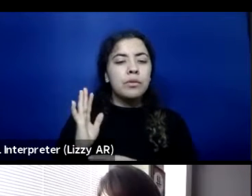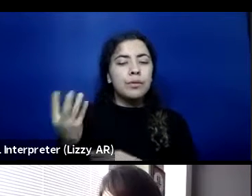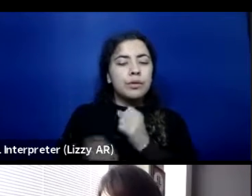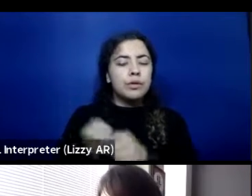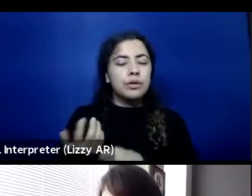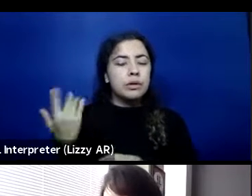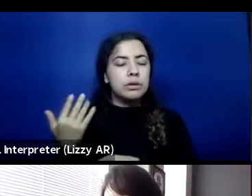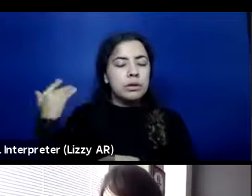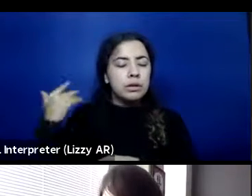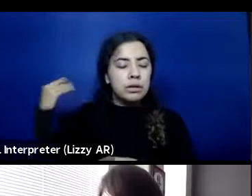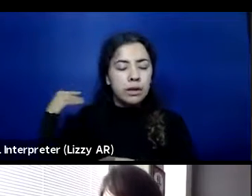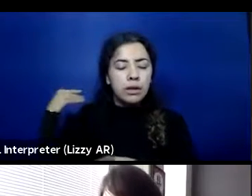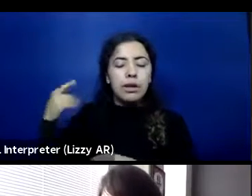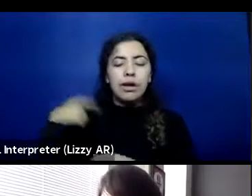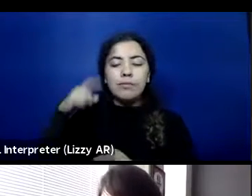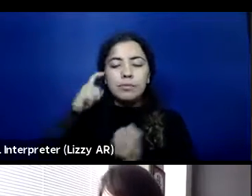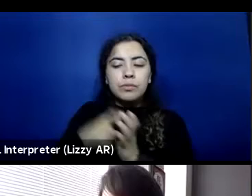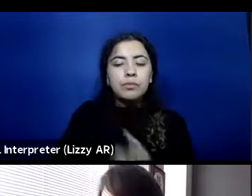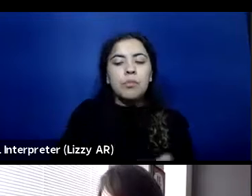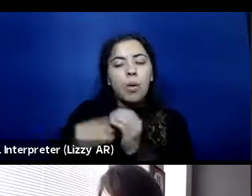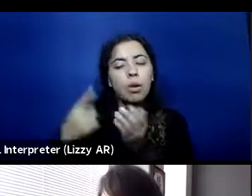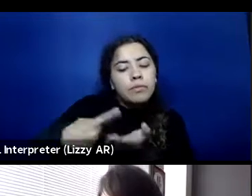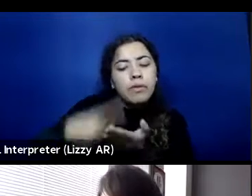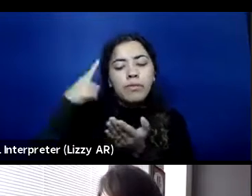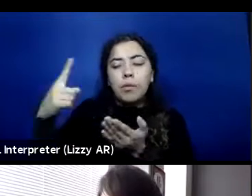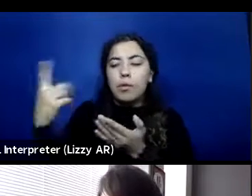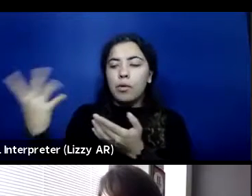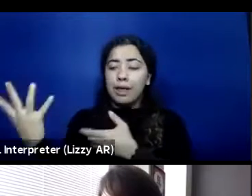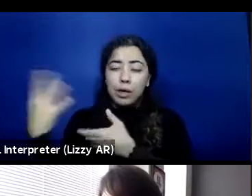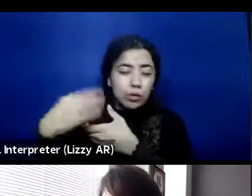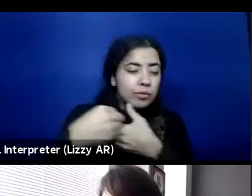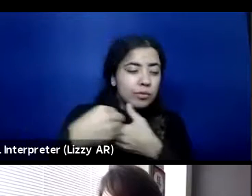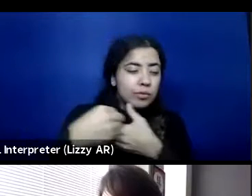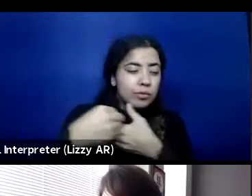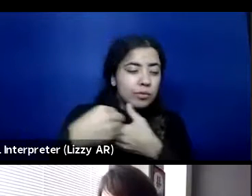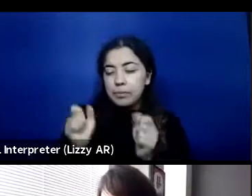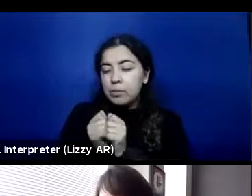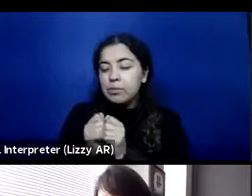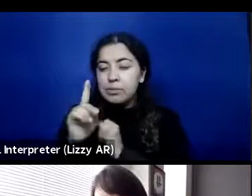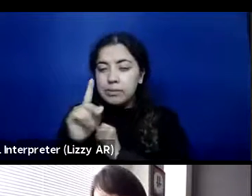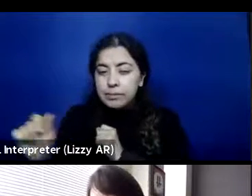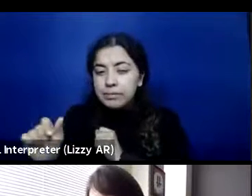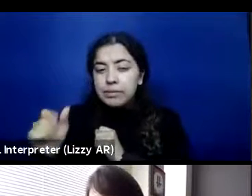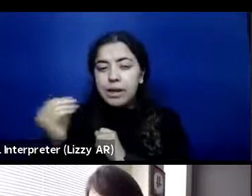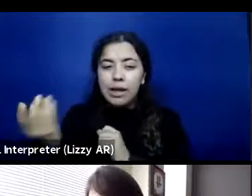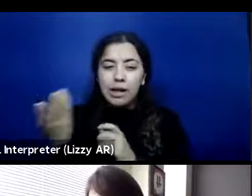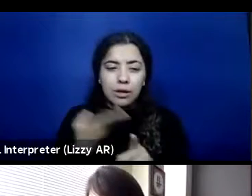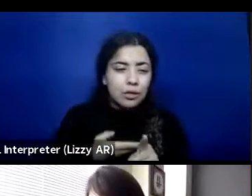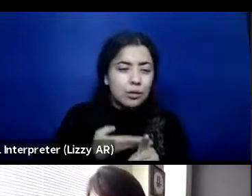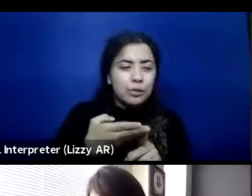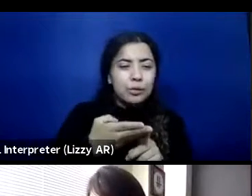from career pathing to what exactly are companies doing? So, I'll take just a minute to talk to you